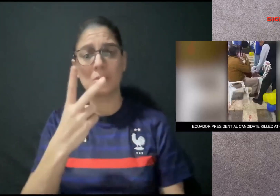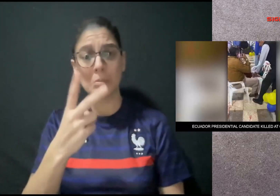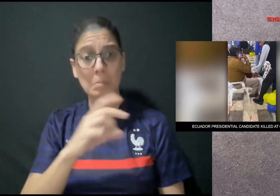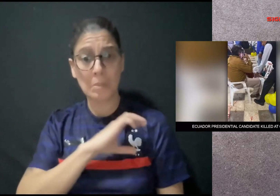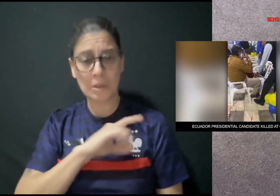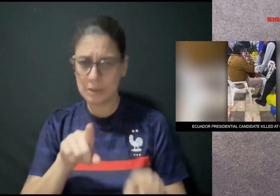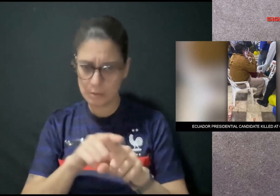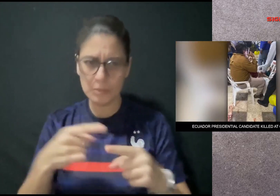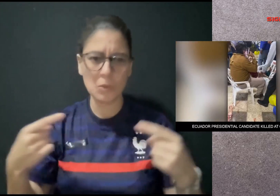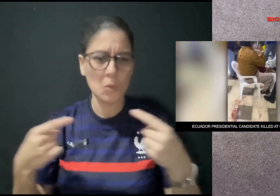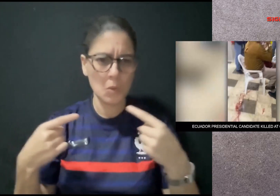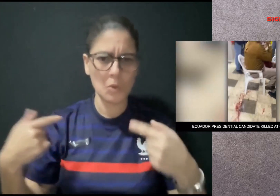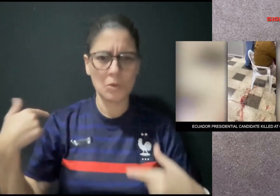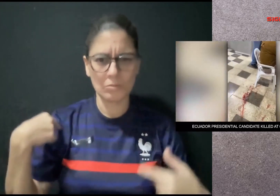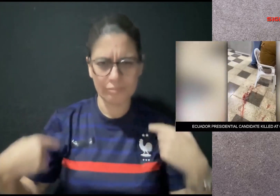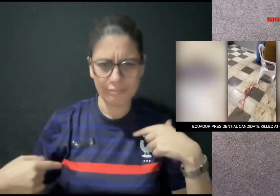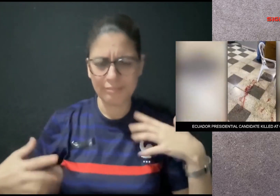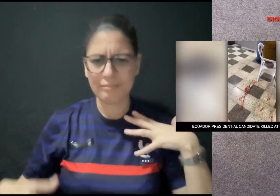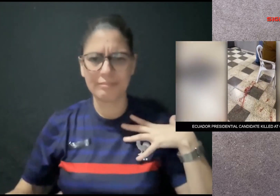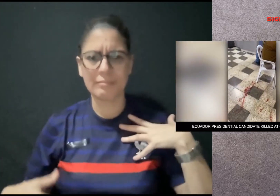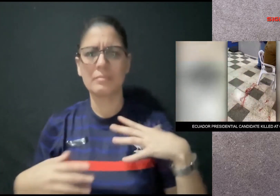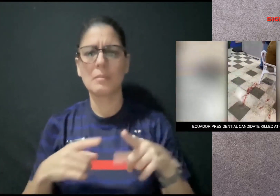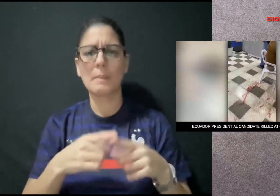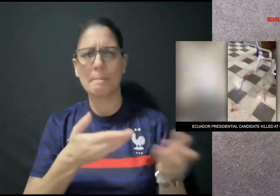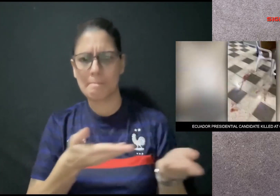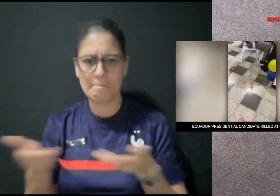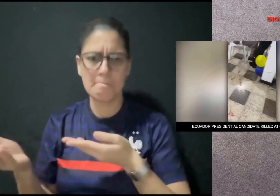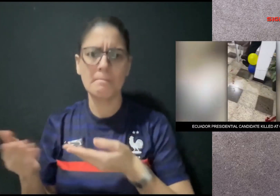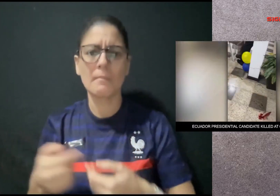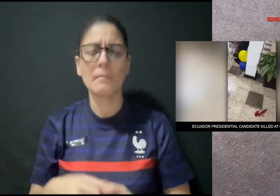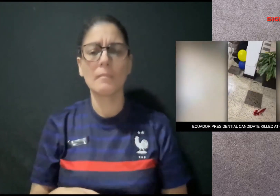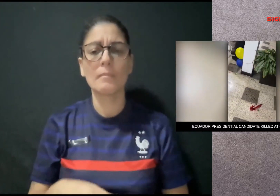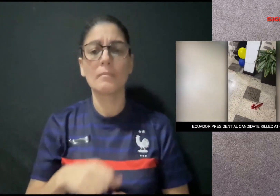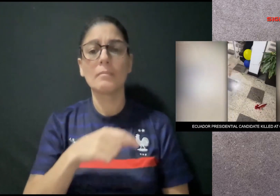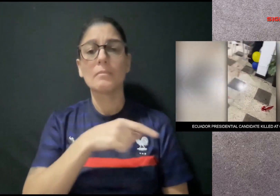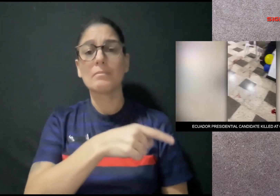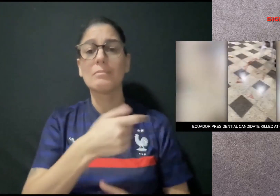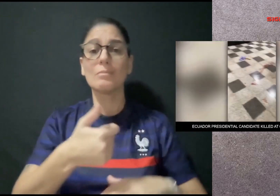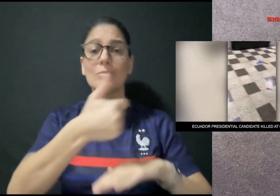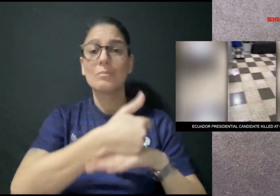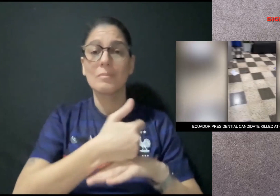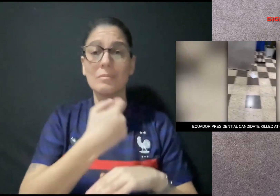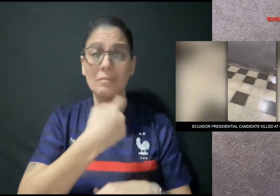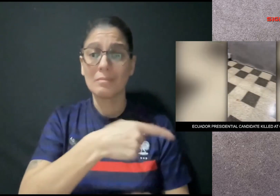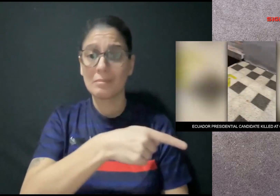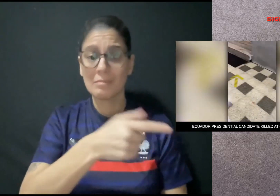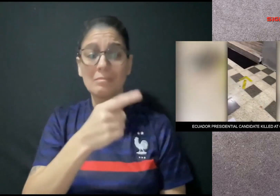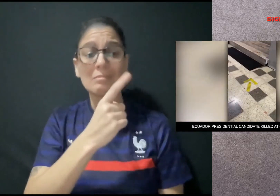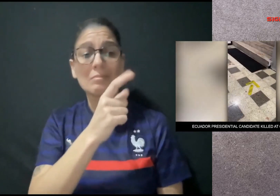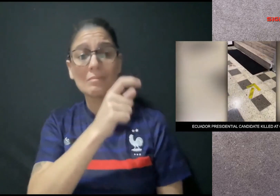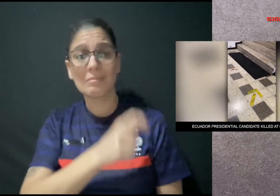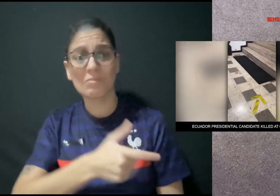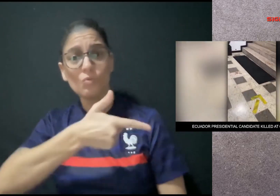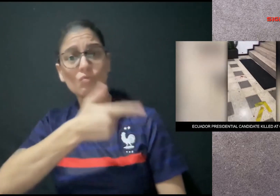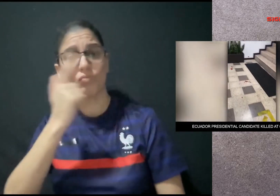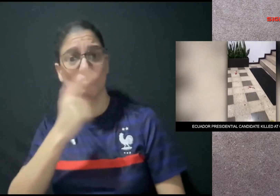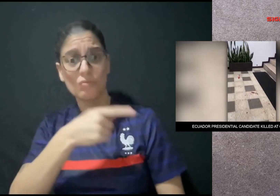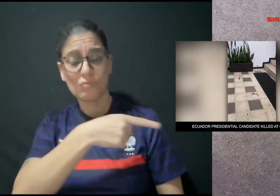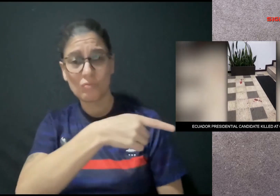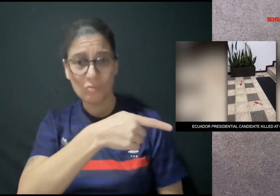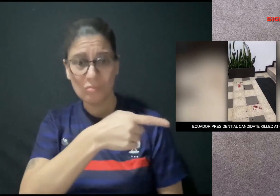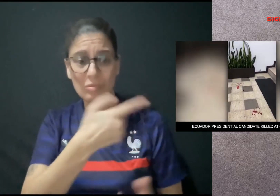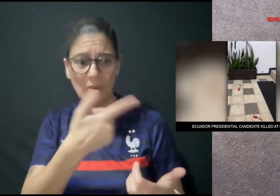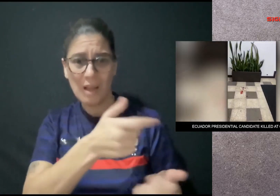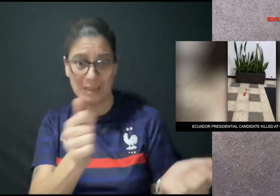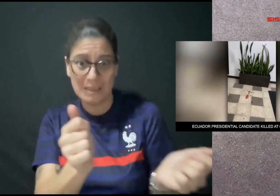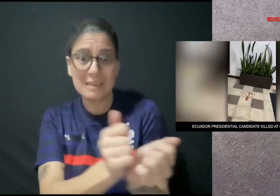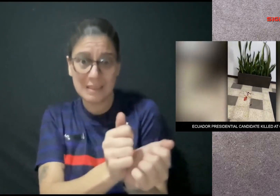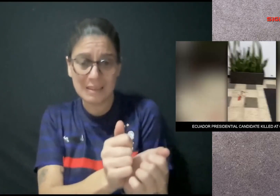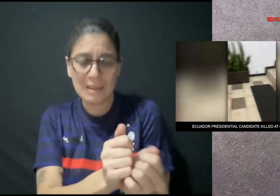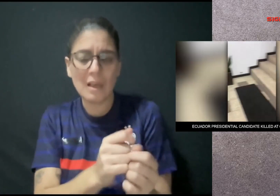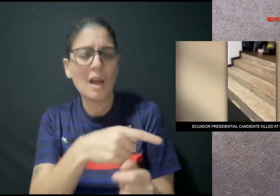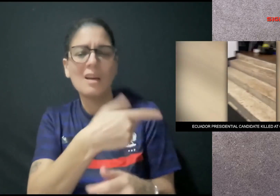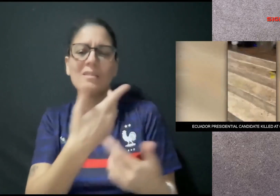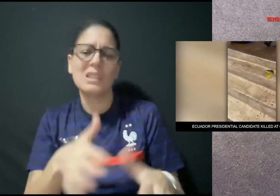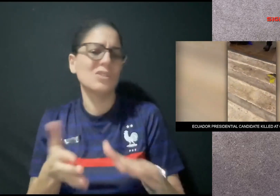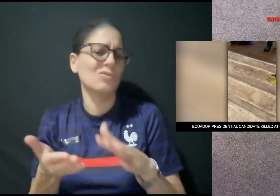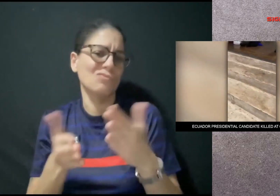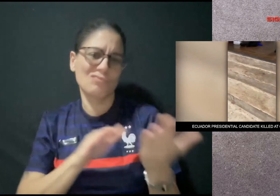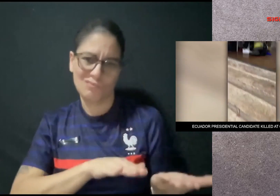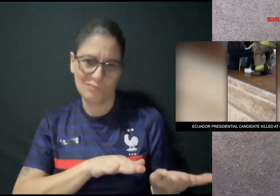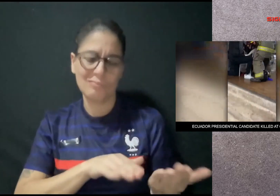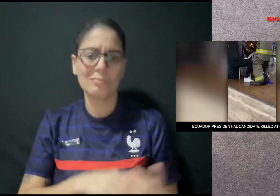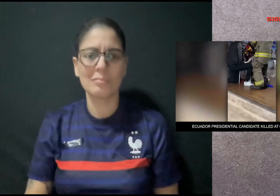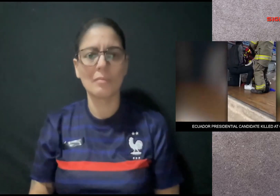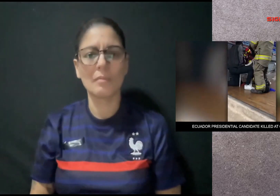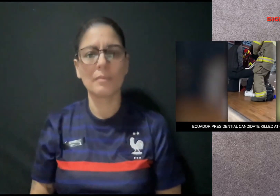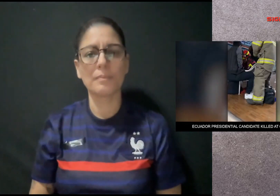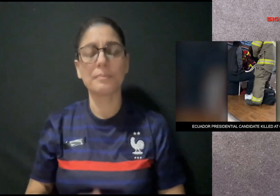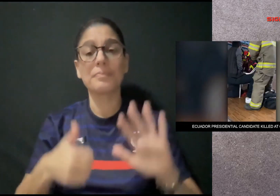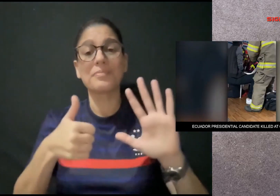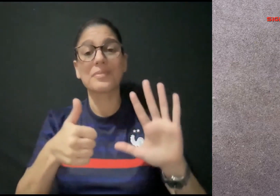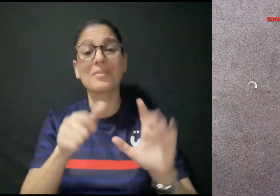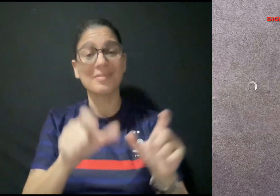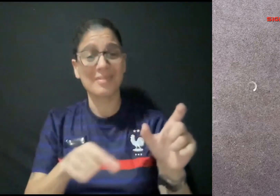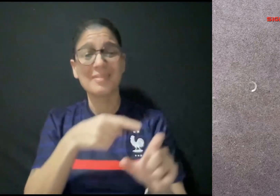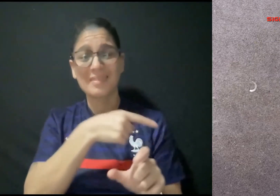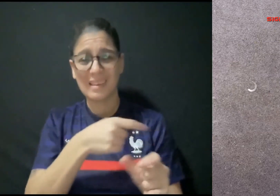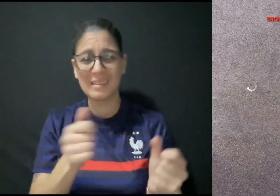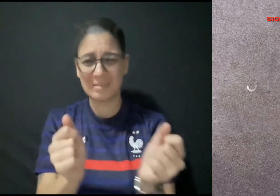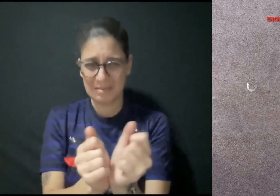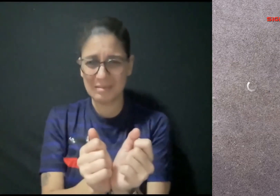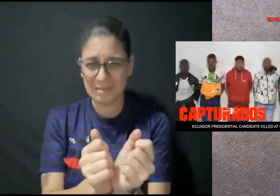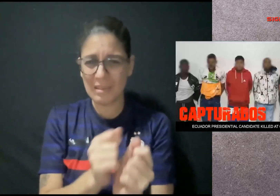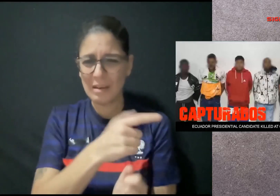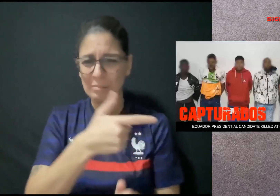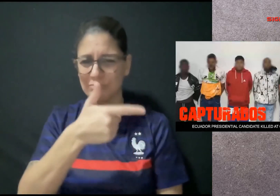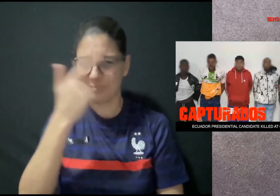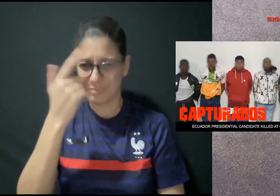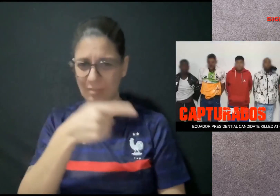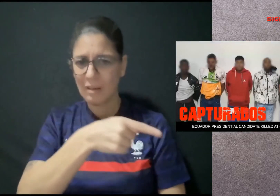including two police officers authorities say the suspected shooter died in police custody